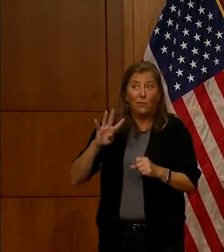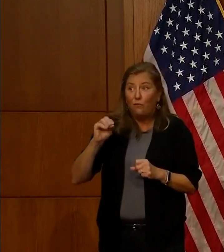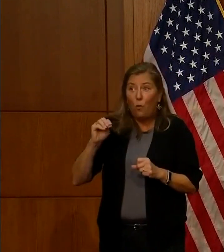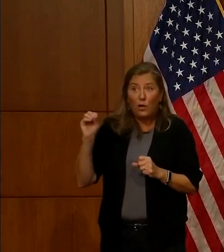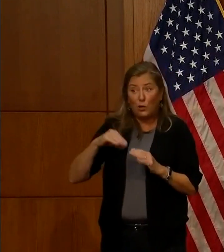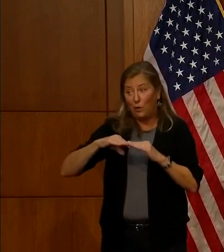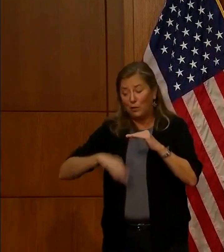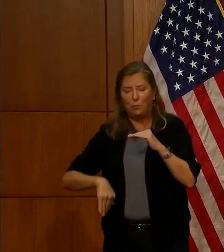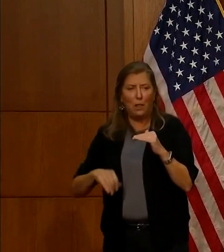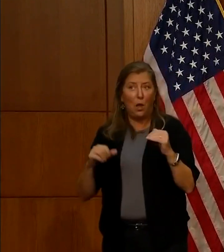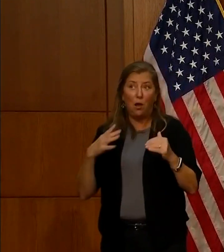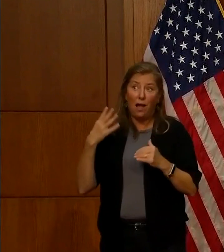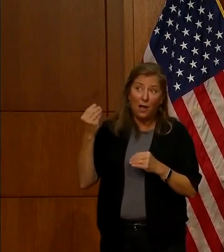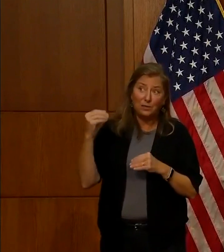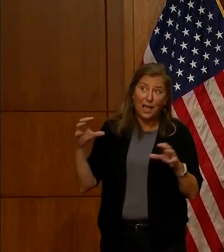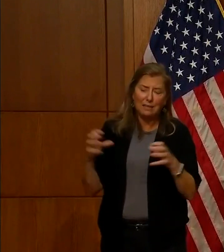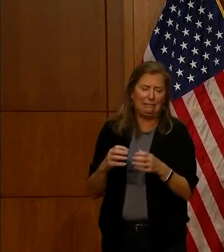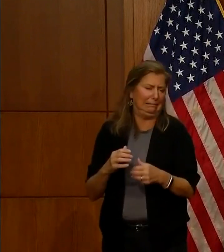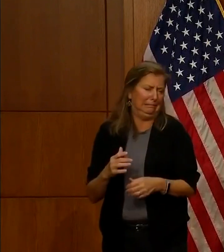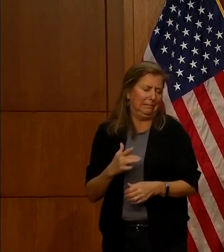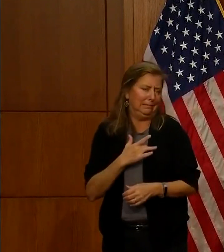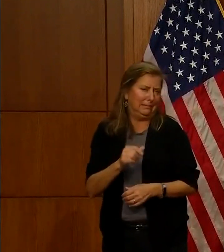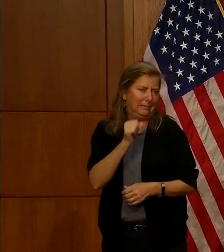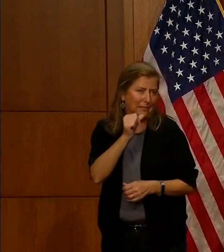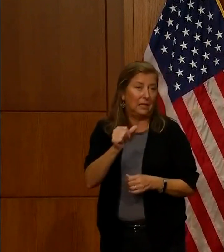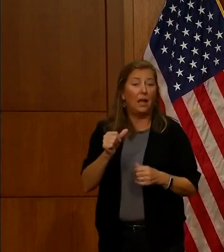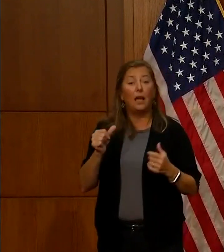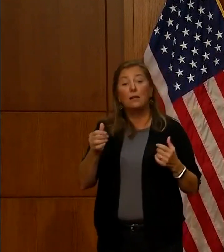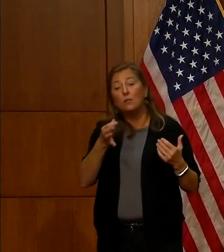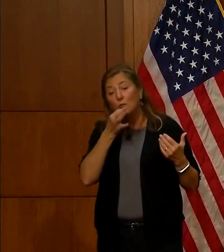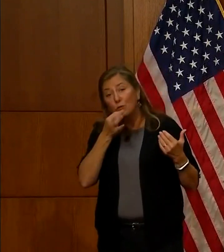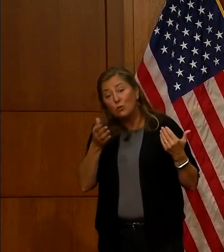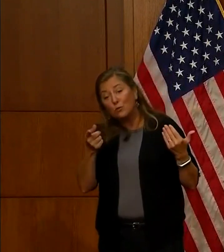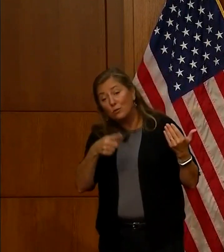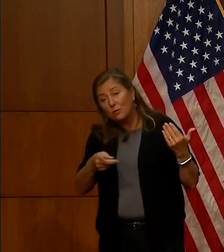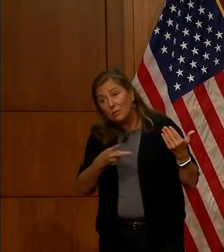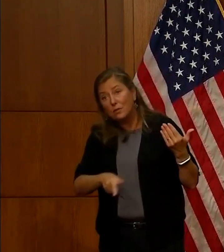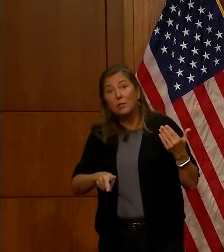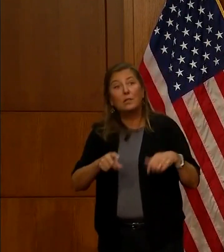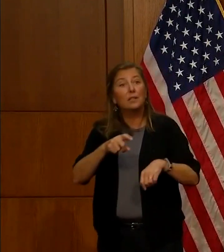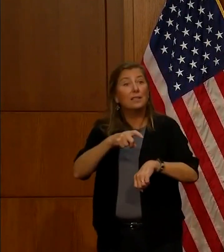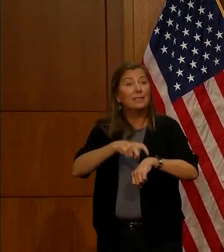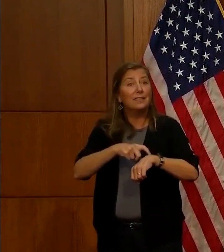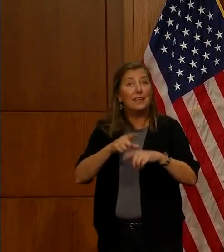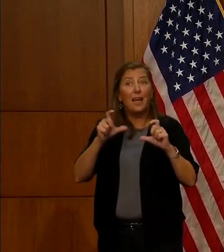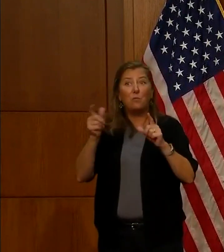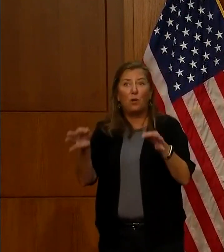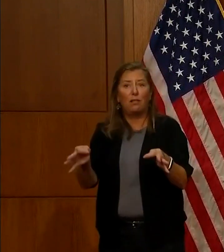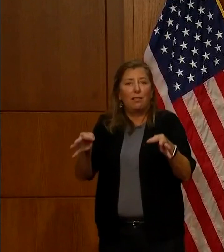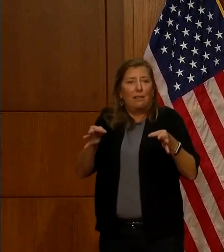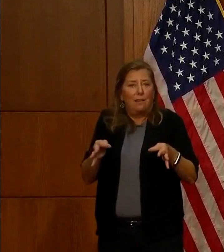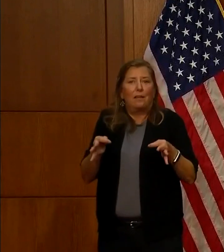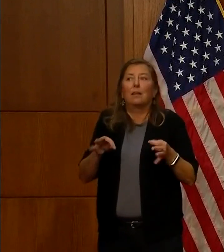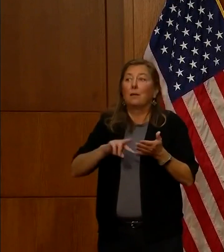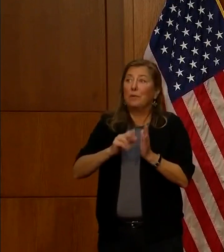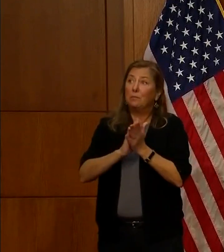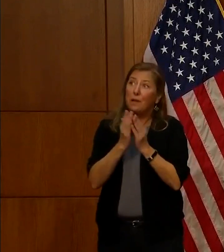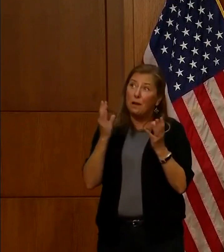OUTSIDE WHEN IT'S FORTY DEGREES OR BELOW. AND IN A FEW WEEKS